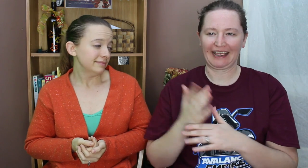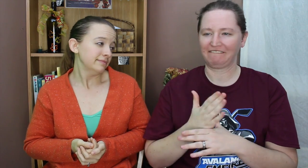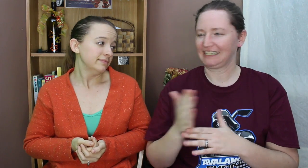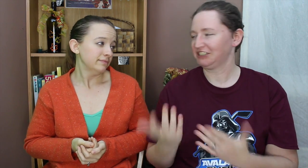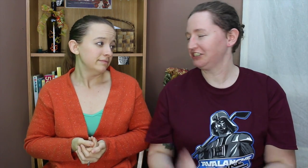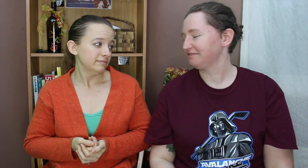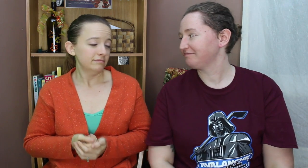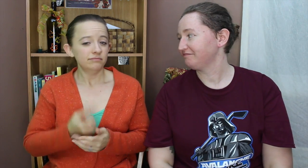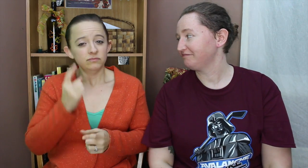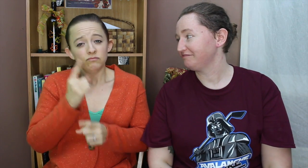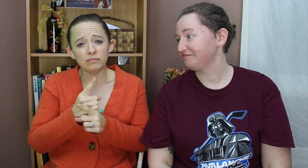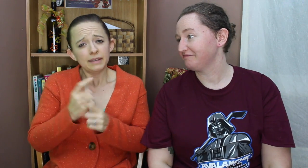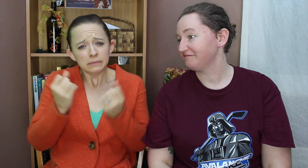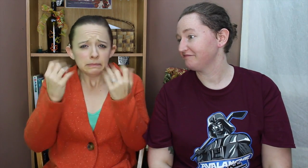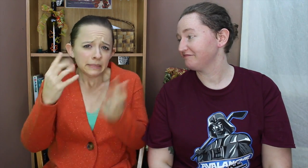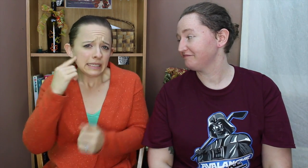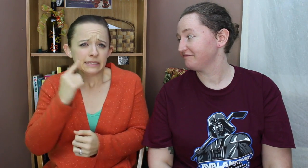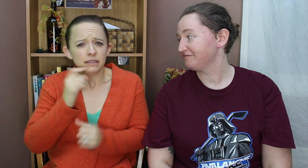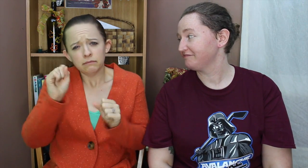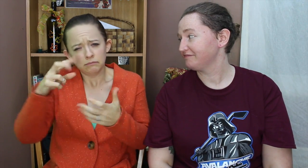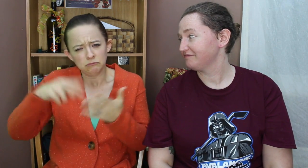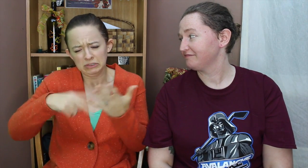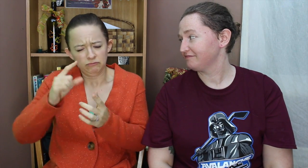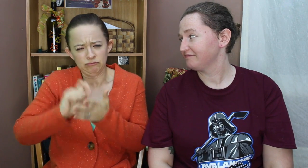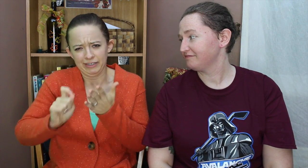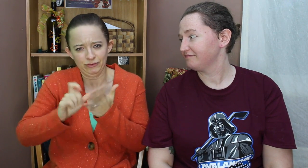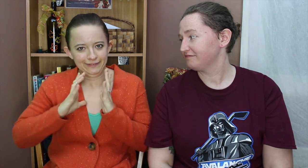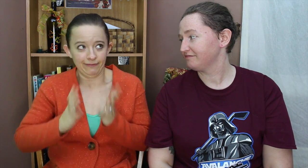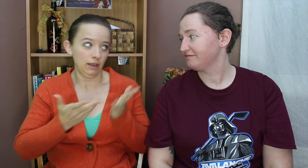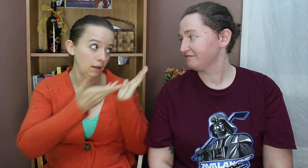an average. Obviously it's not all Deaf people but it's an average. [Jill] Right and there's many